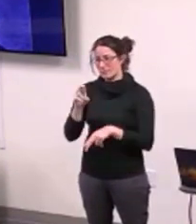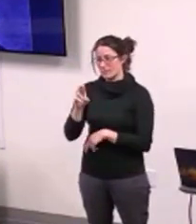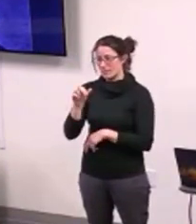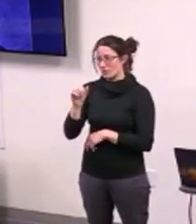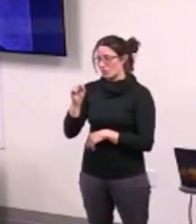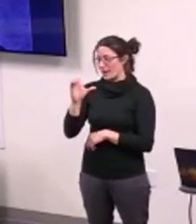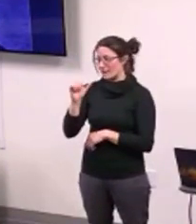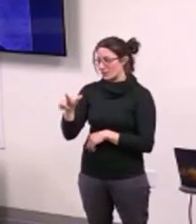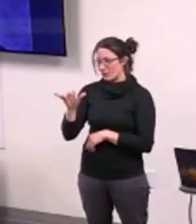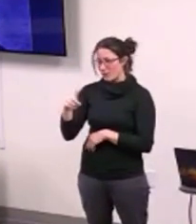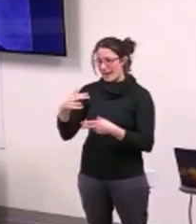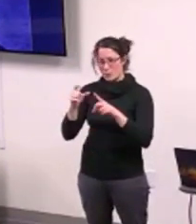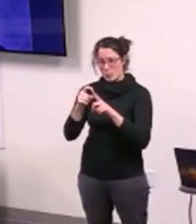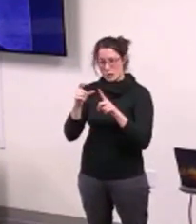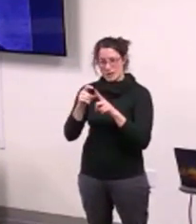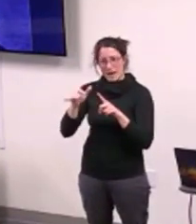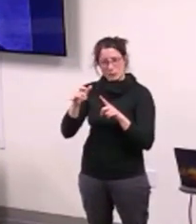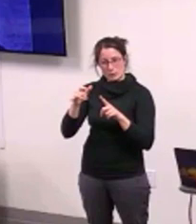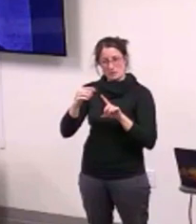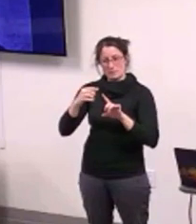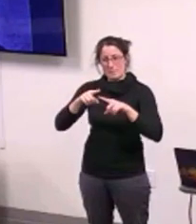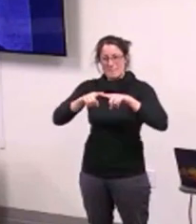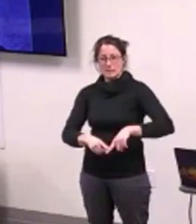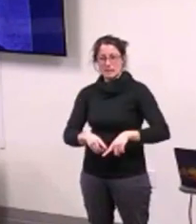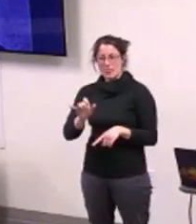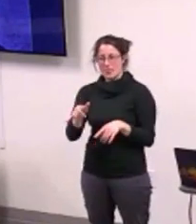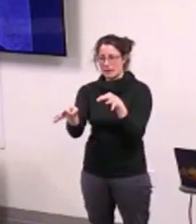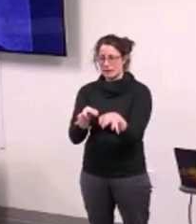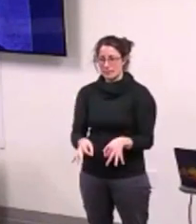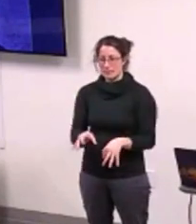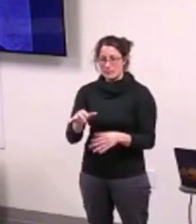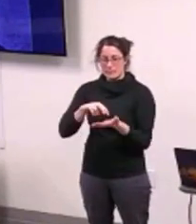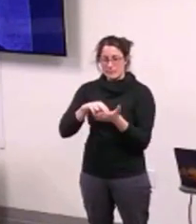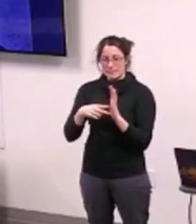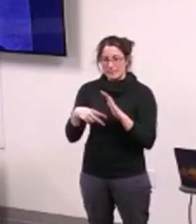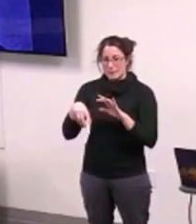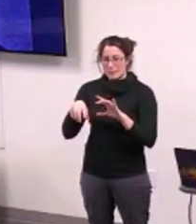And that quite literally was work stoppage on plantations, right?